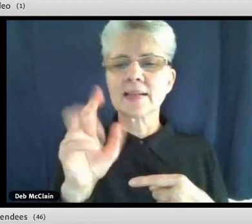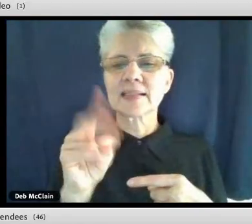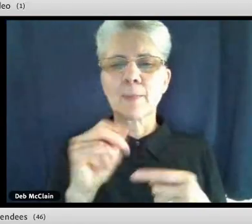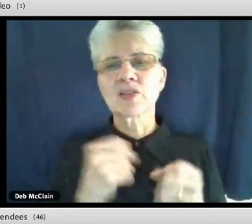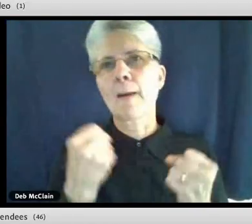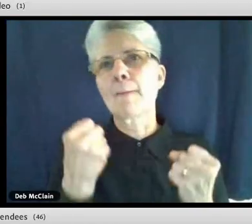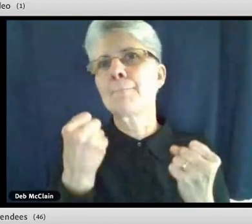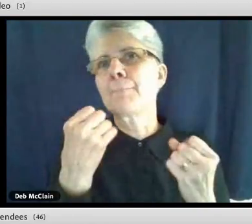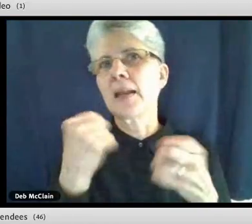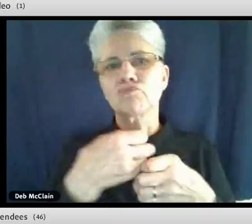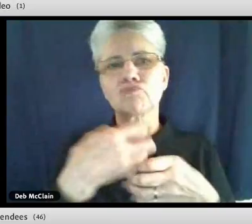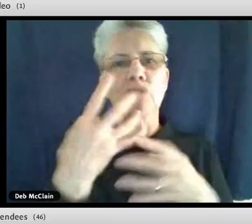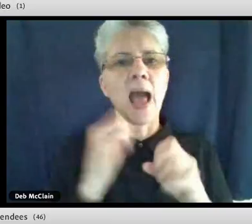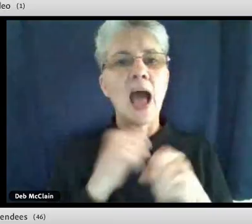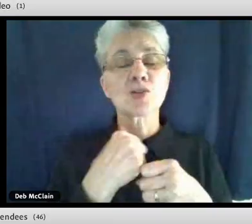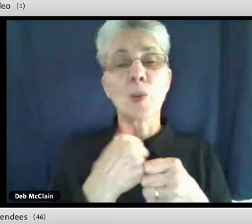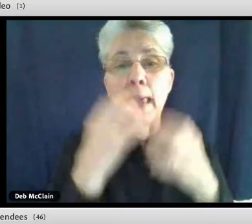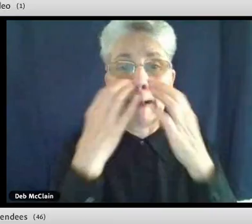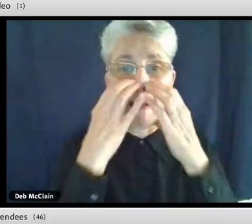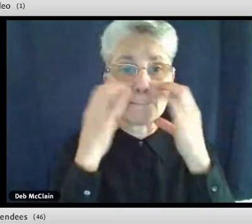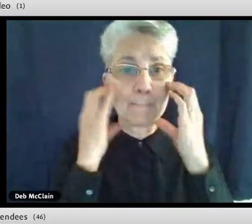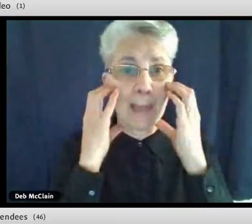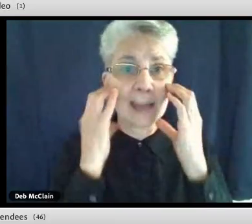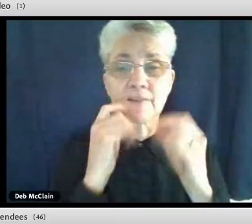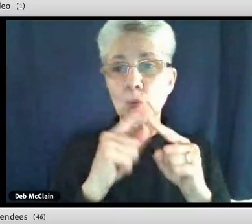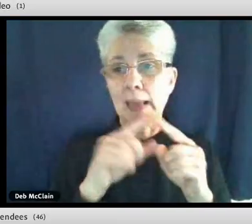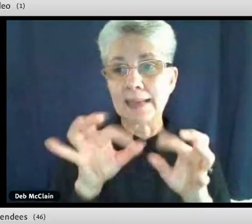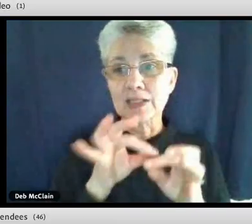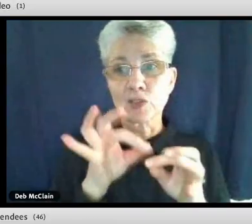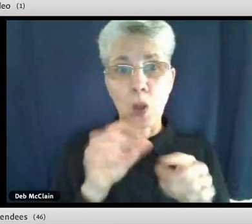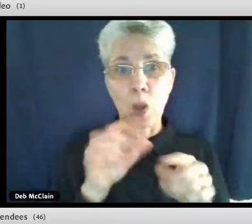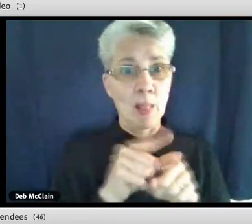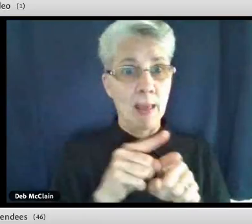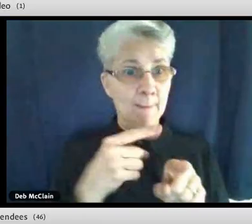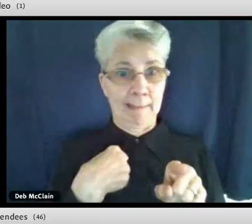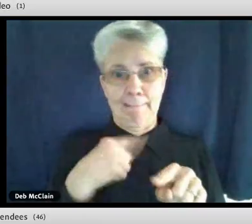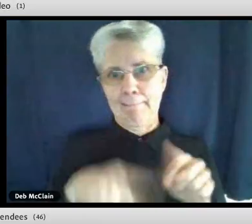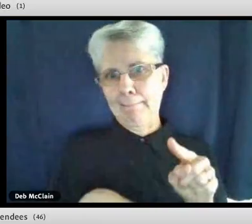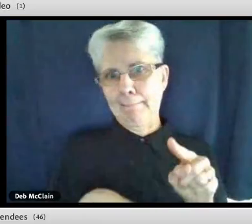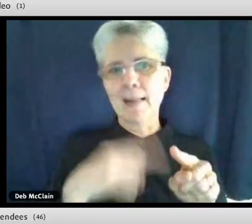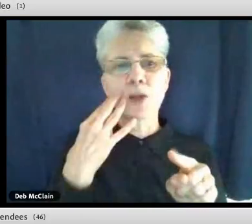about how to make a mask if you can't sew, like me. I know a lot of people are making masks